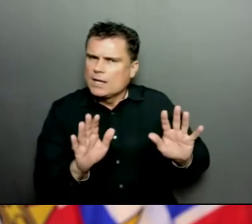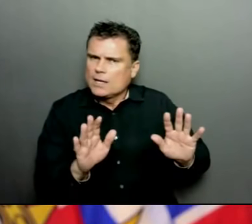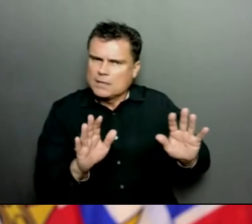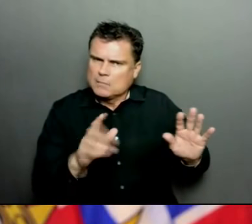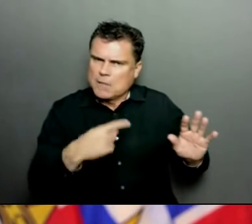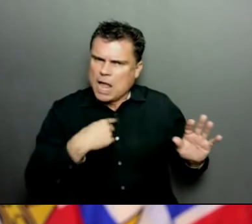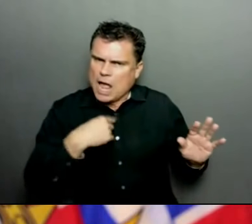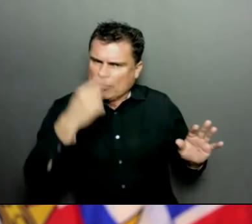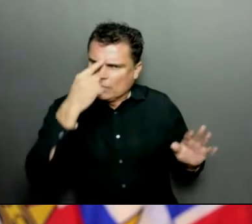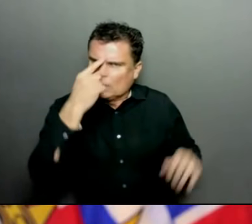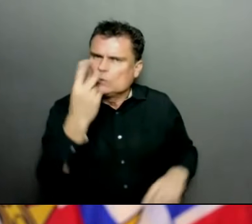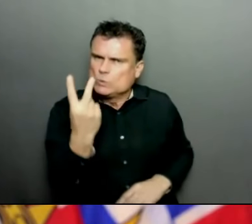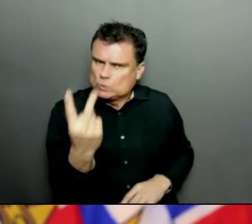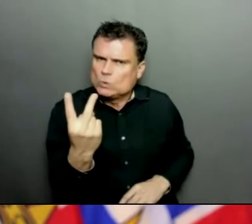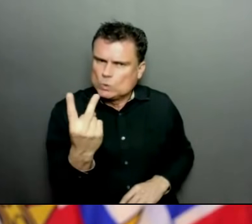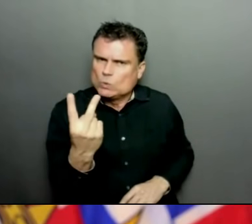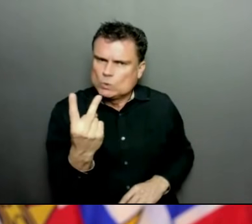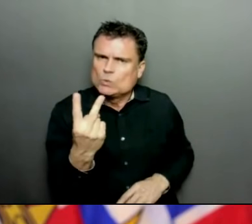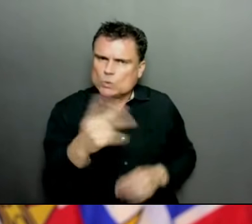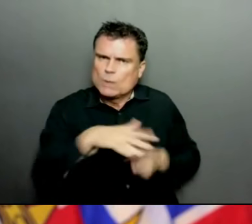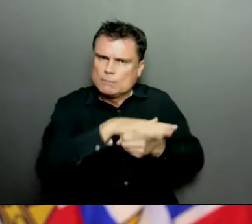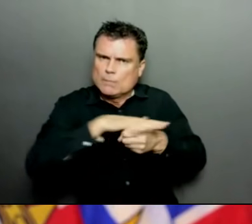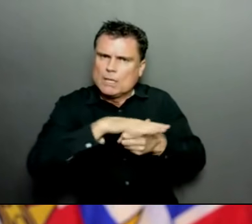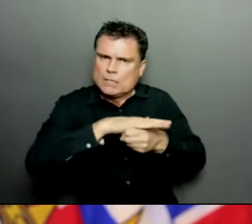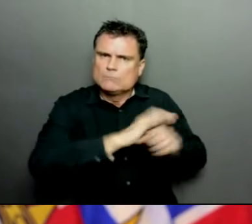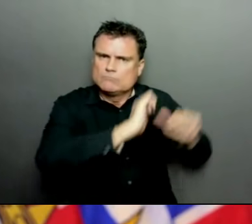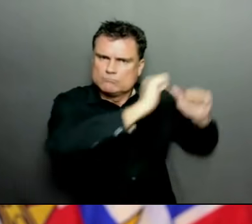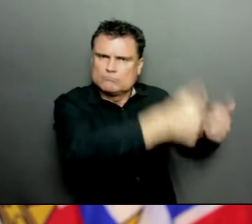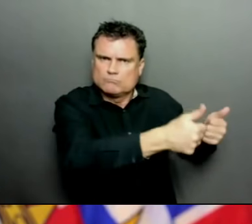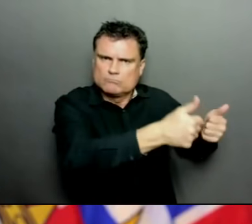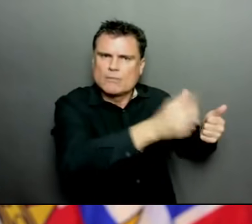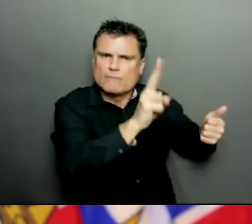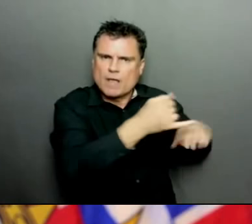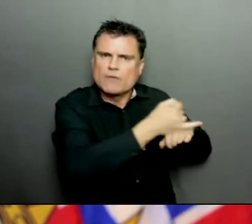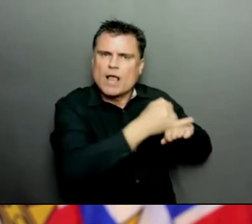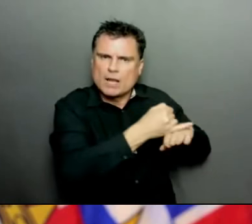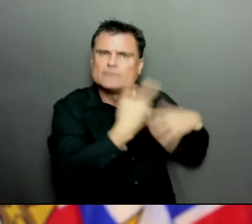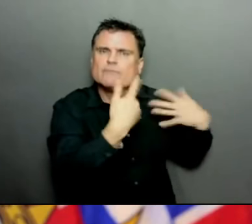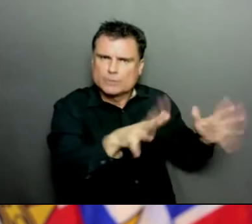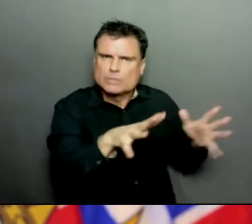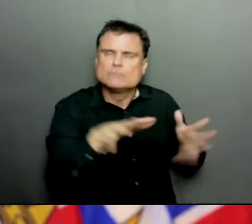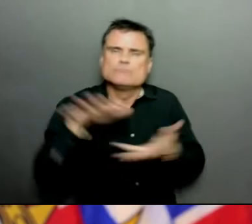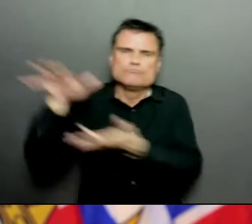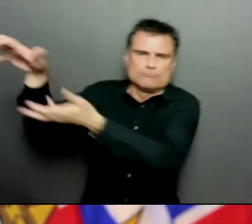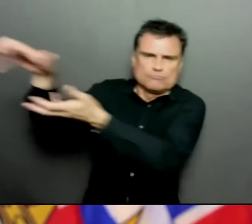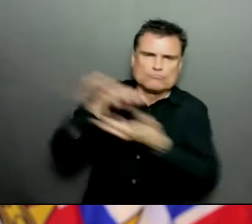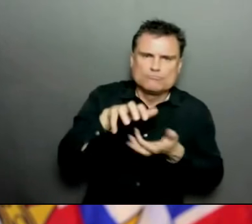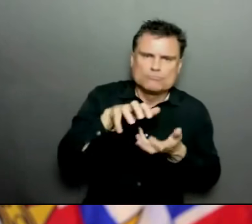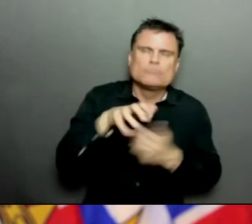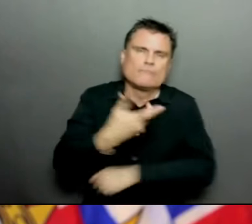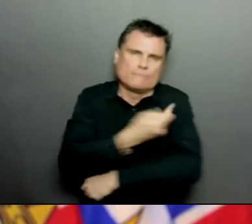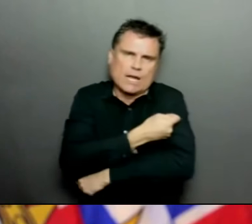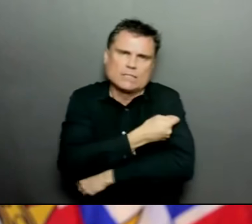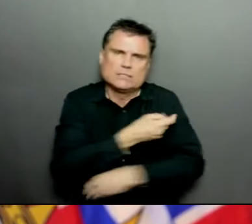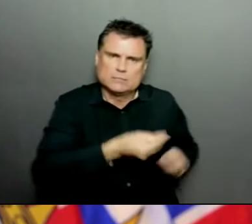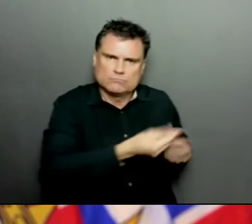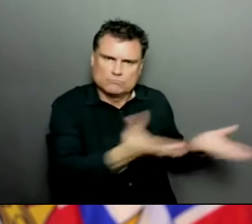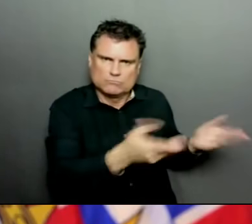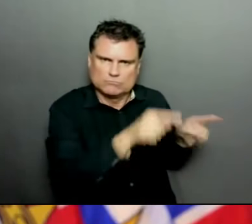sure there are 2 sites on Vancouver Island, that have received the vaccine today. And yes, the focus is on starting with long